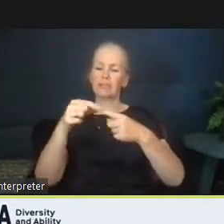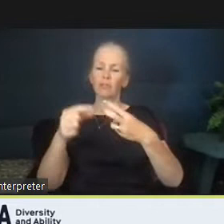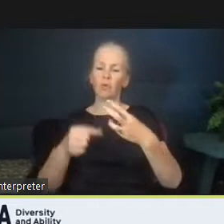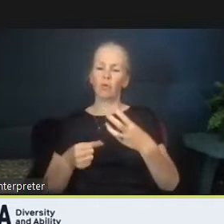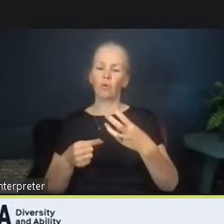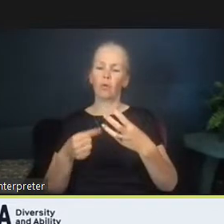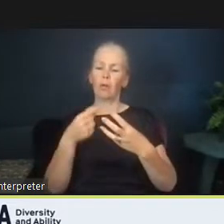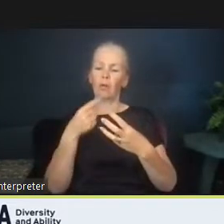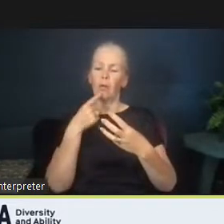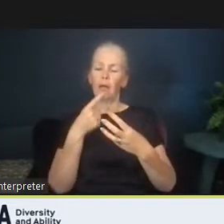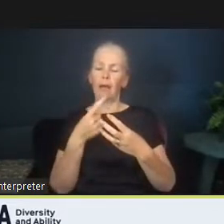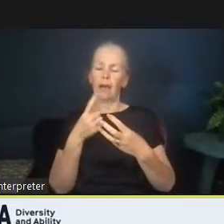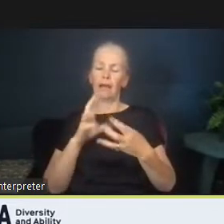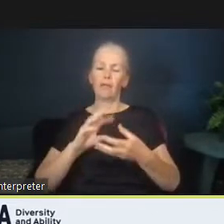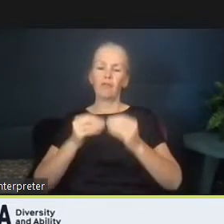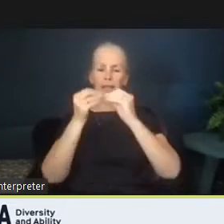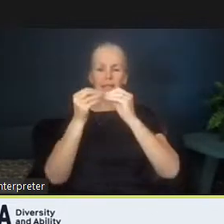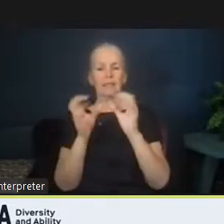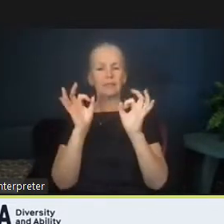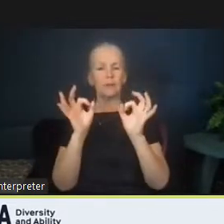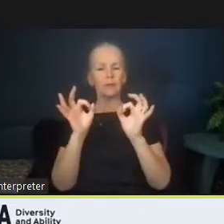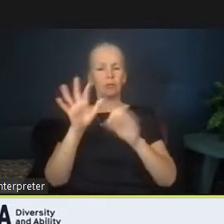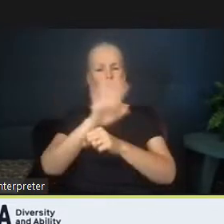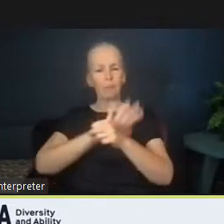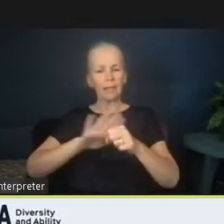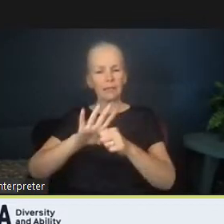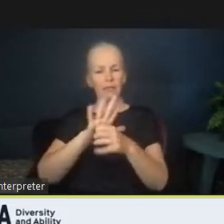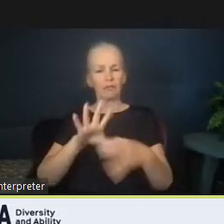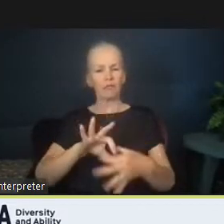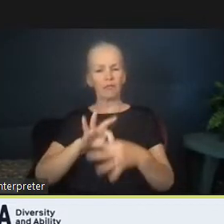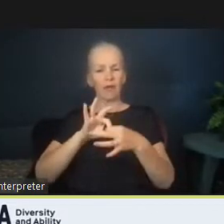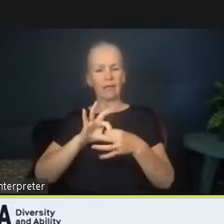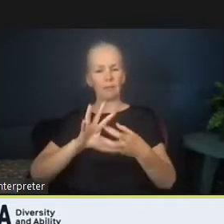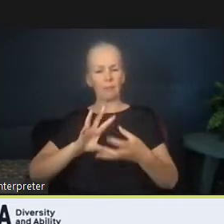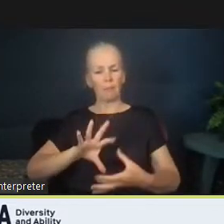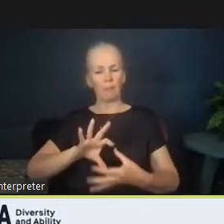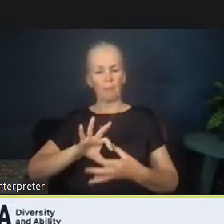intersectional spaces that create a sense of belonging create a sense of equal power